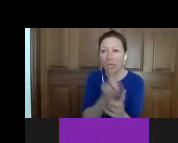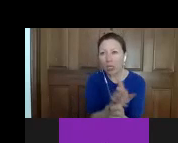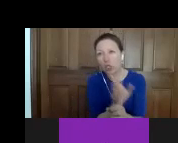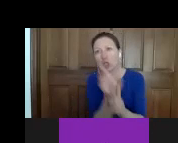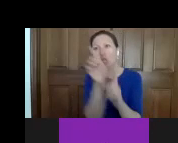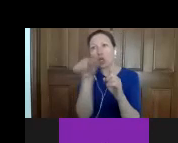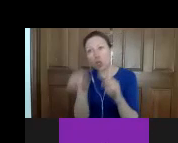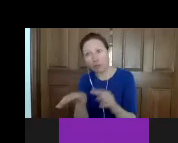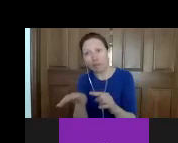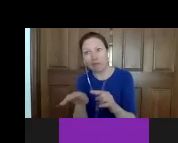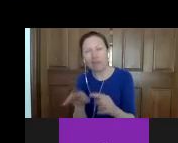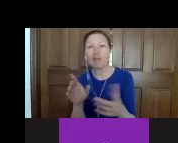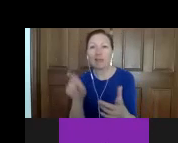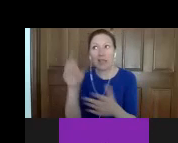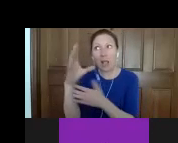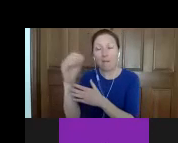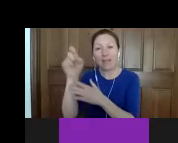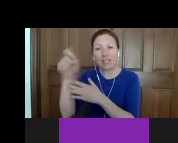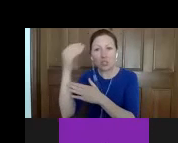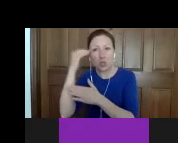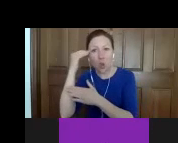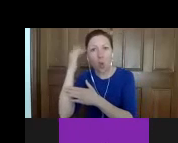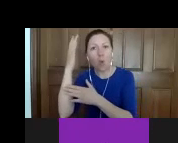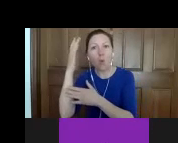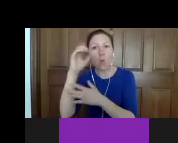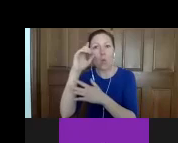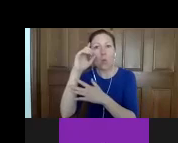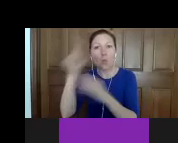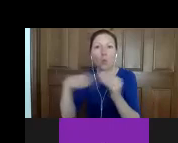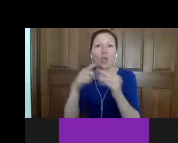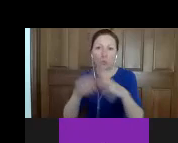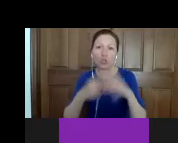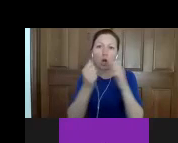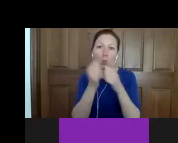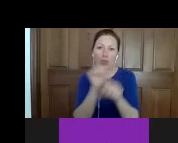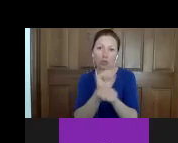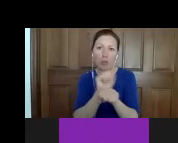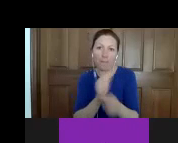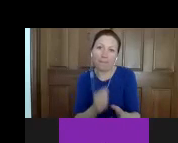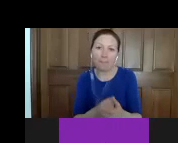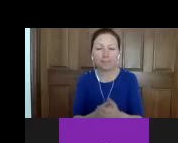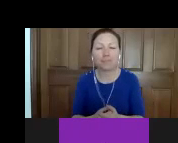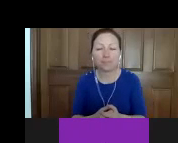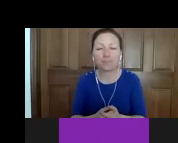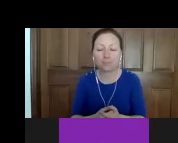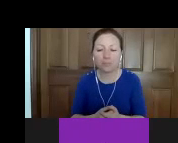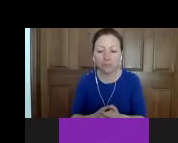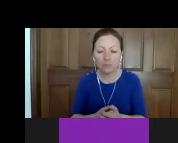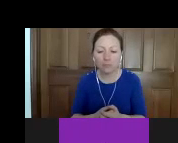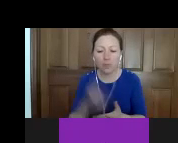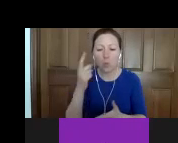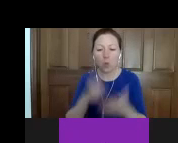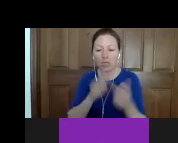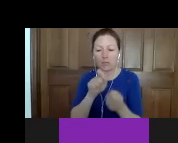with your job. What are some specific ways that you recommend